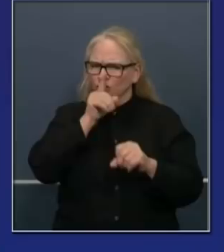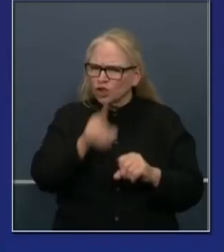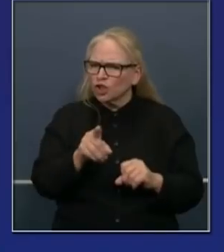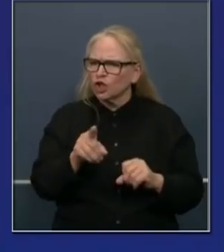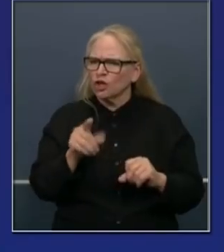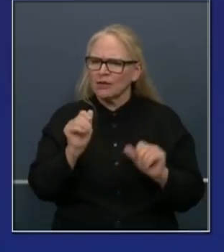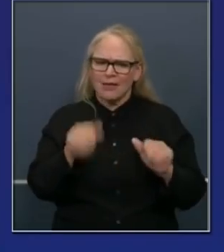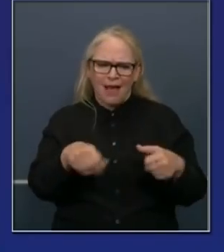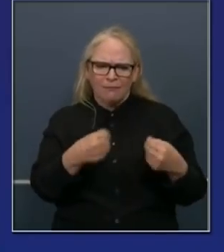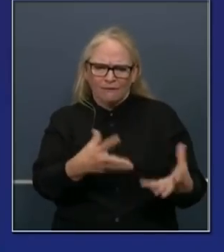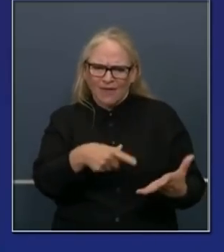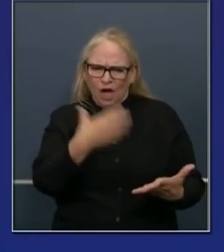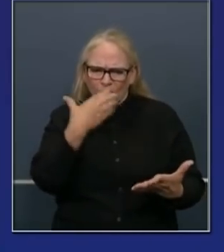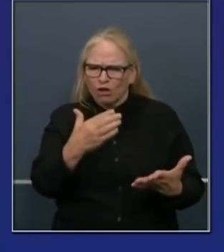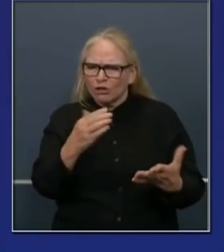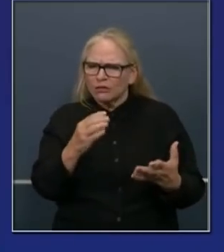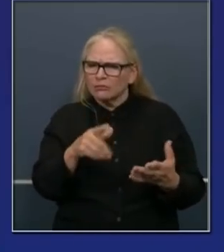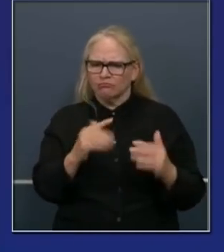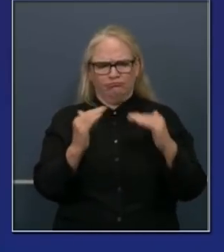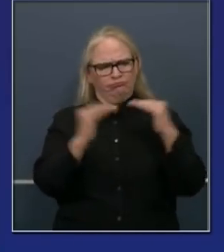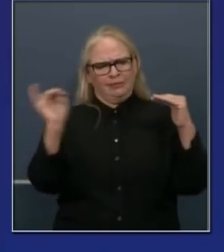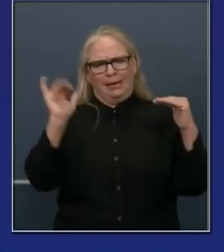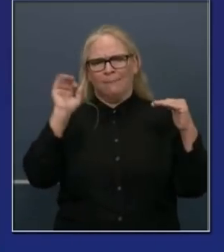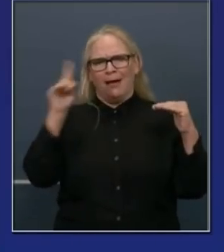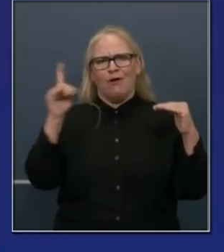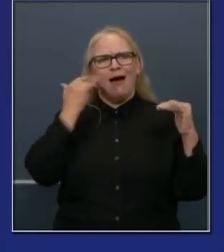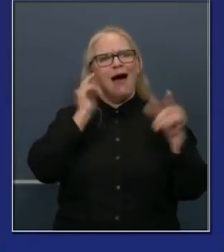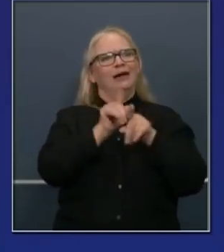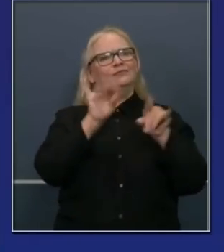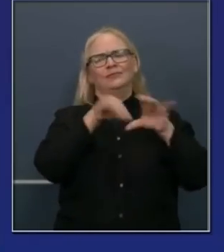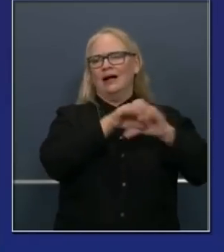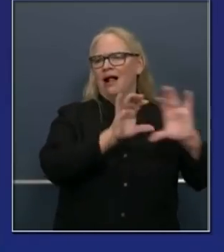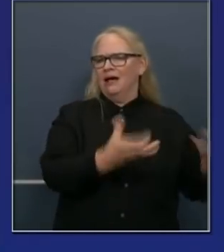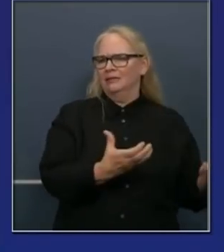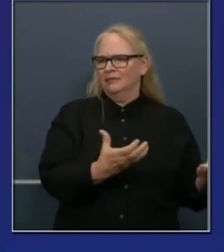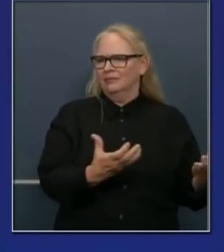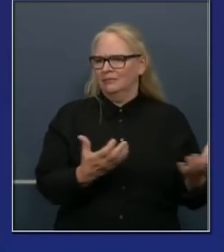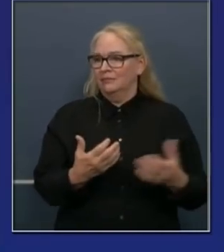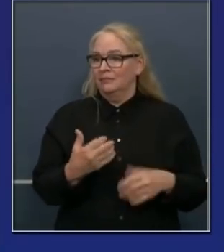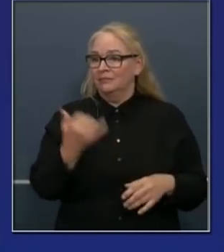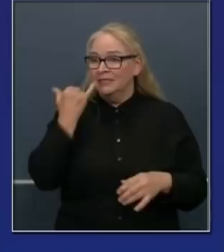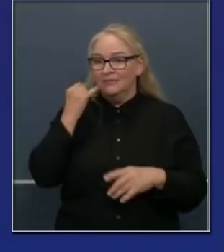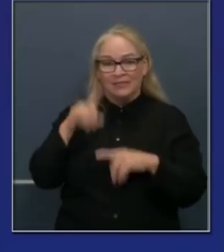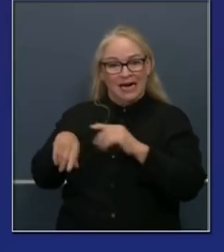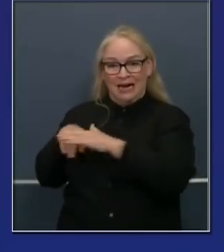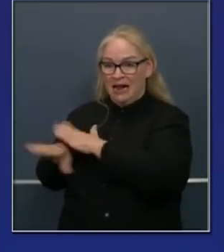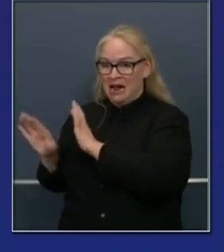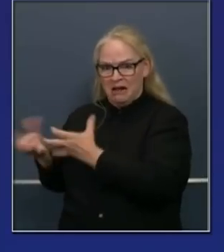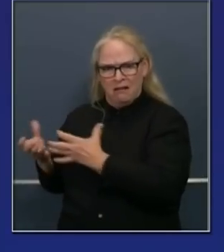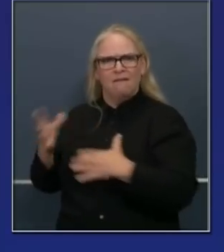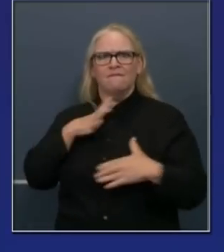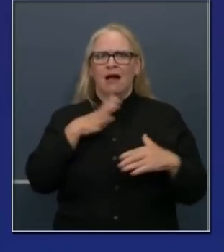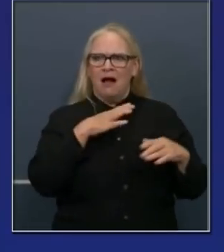THAT SPREAD IN A MOMENT. AND WE'LL WANT TO DO OUR BEST TO CREATE SOME SENSITIVE